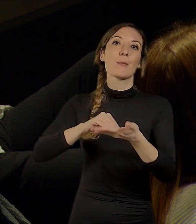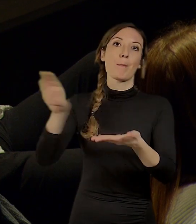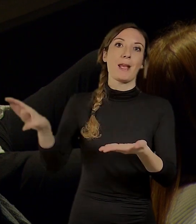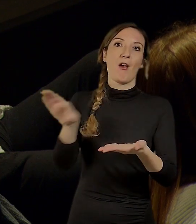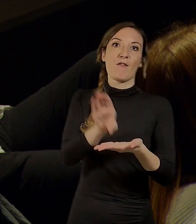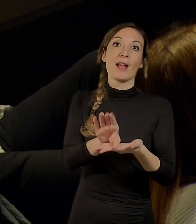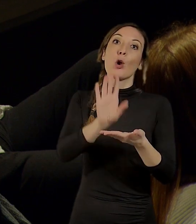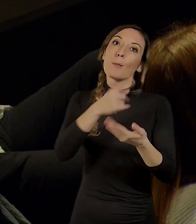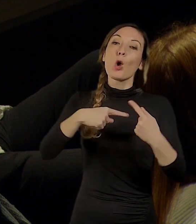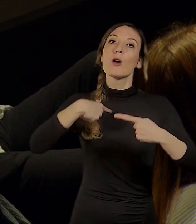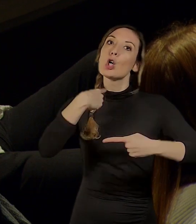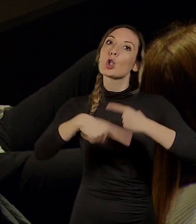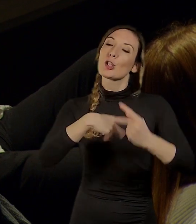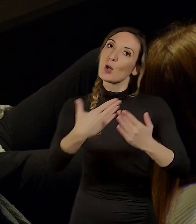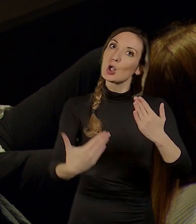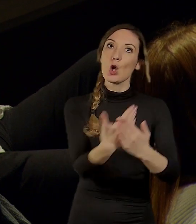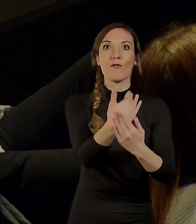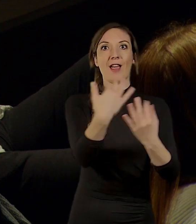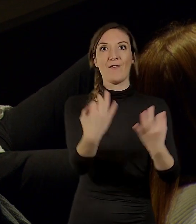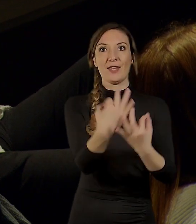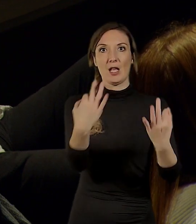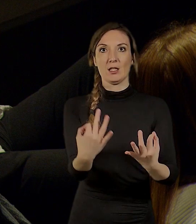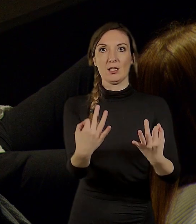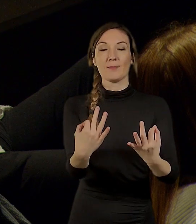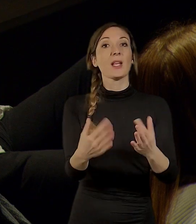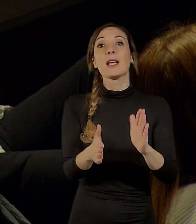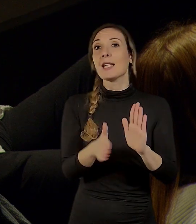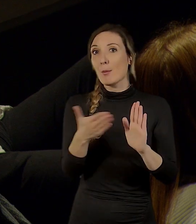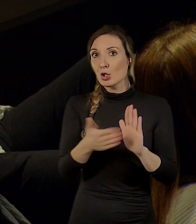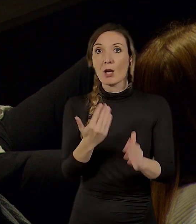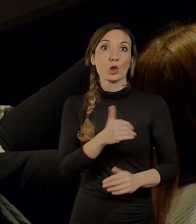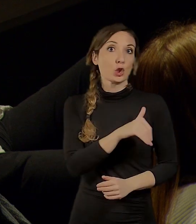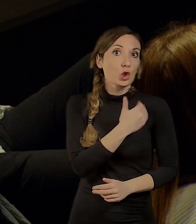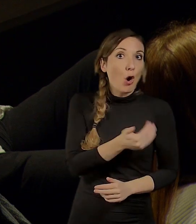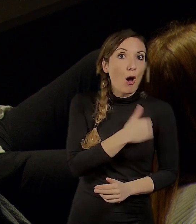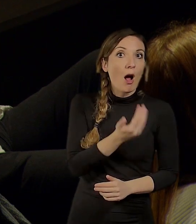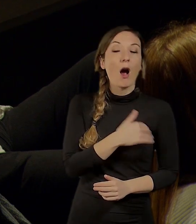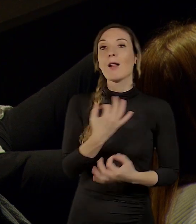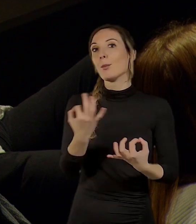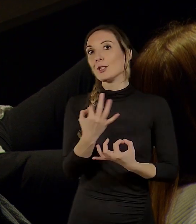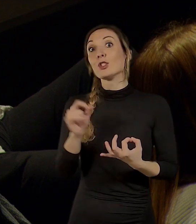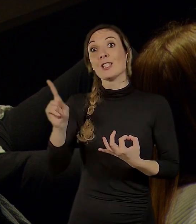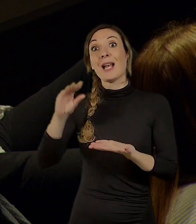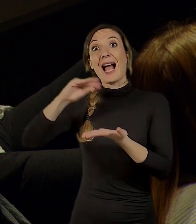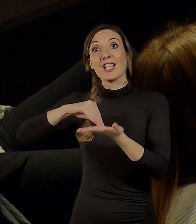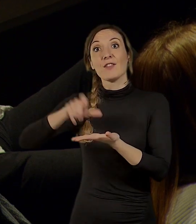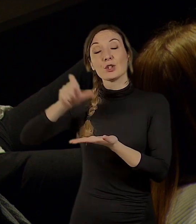And for what purposes will the funds be used. Thank you. Then I will ask for an answer.